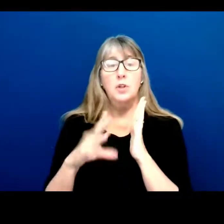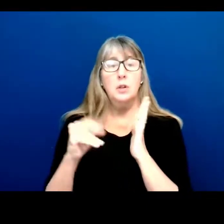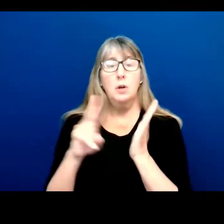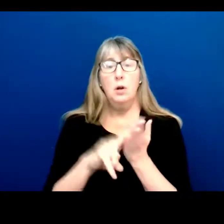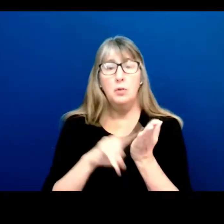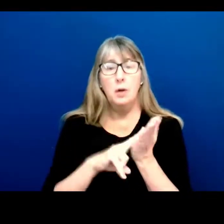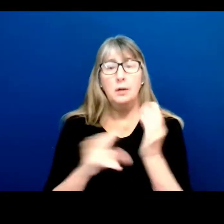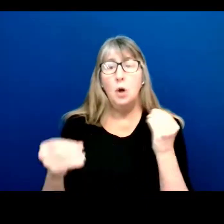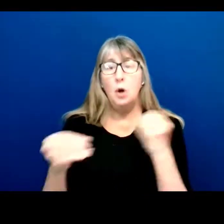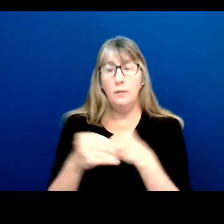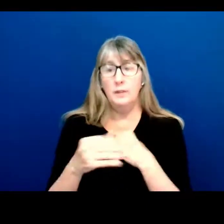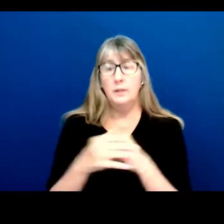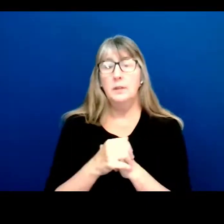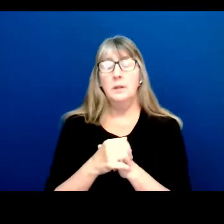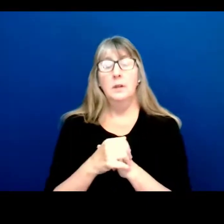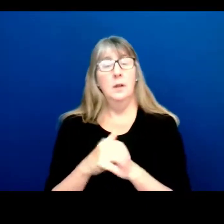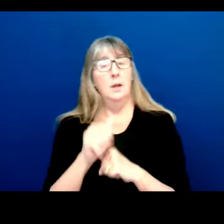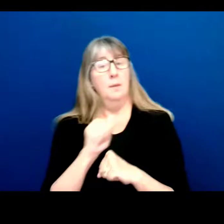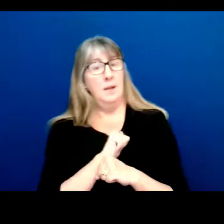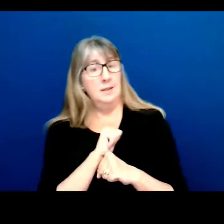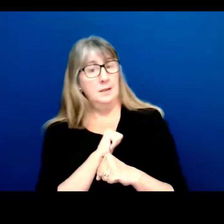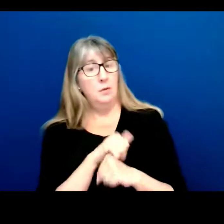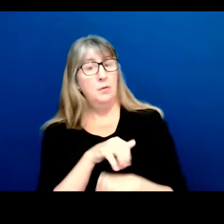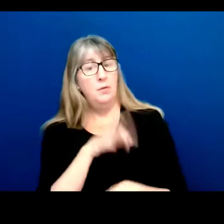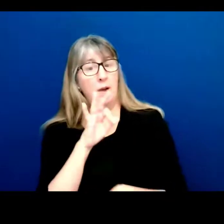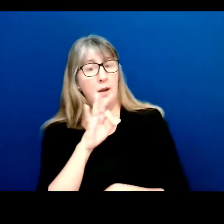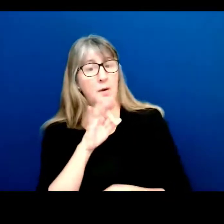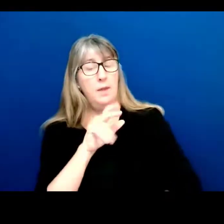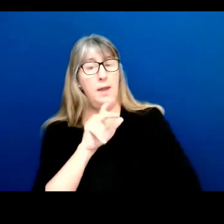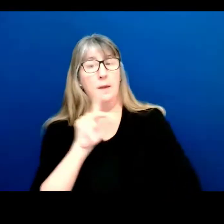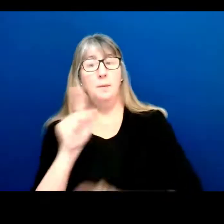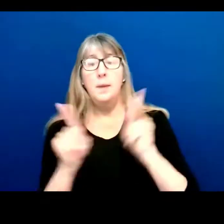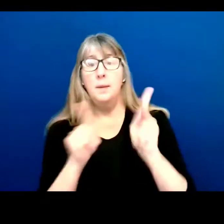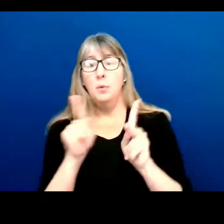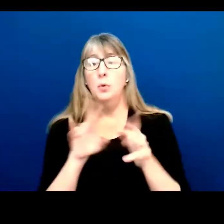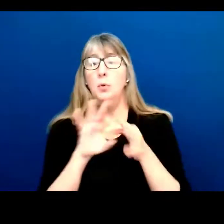What I have typically found is people who deal with FCOI